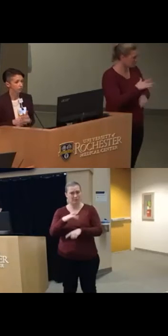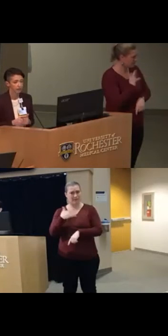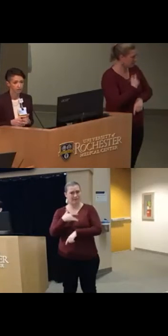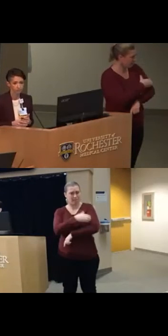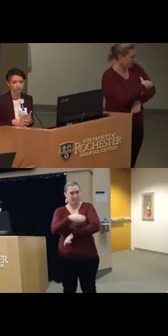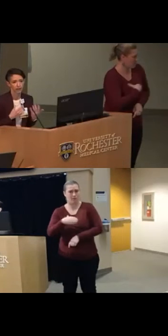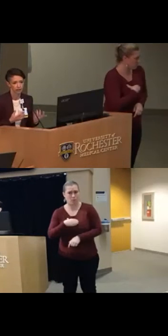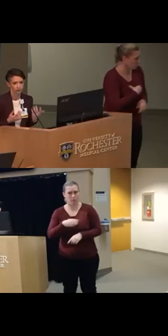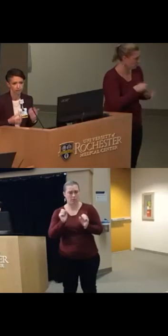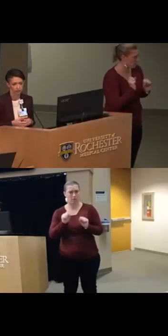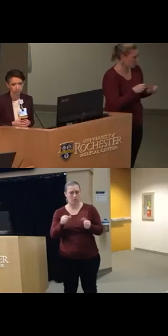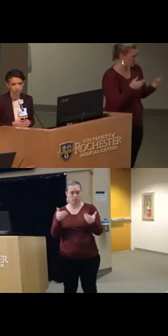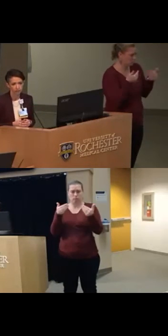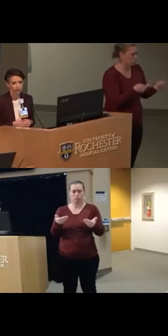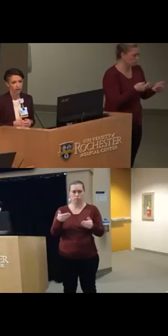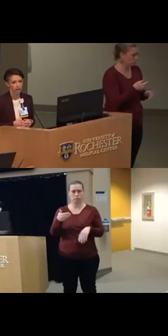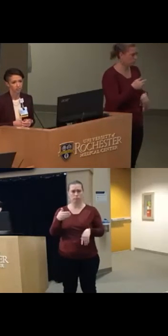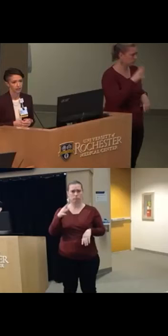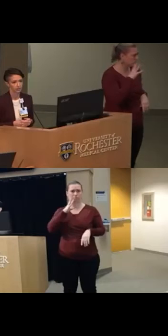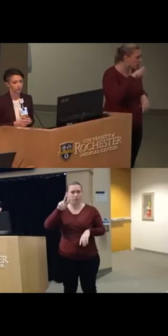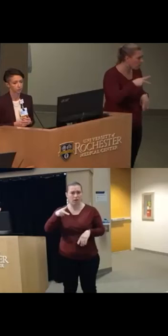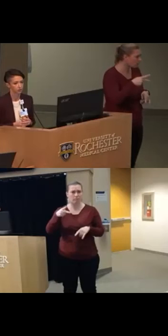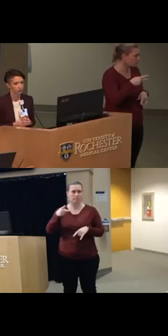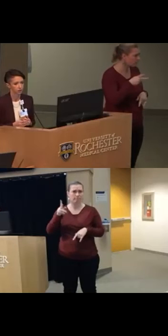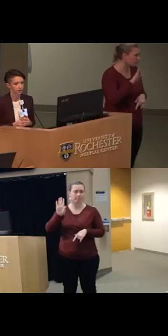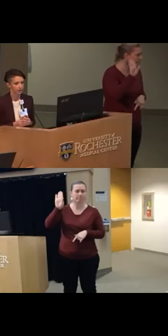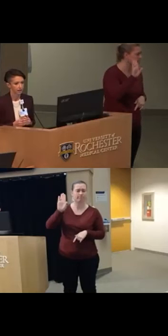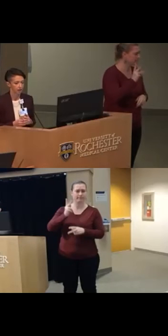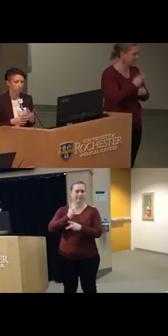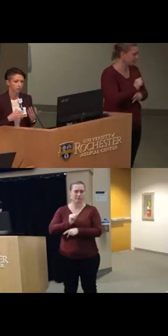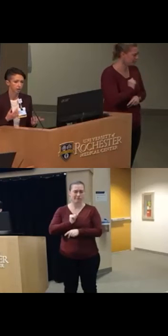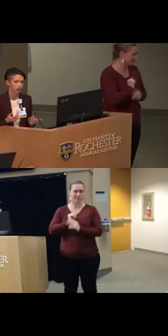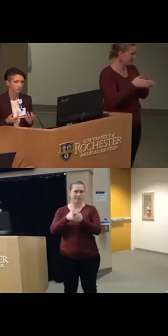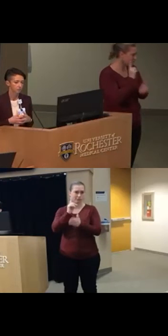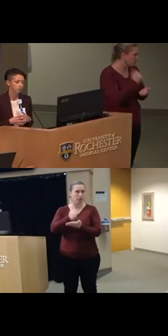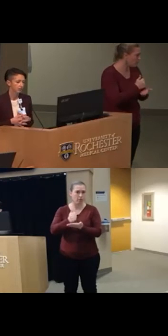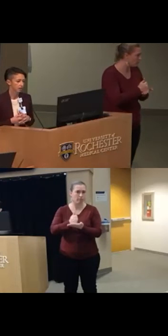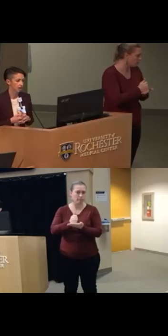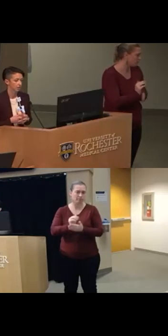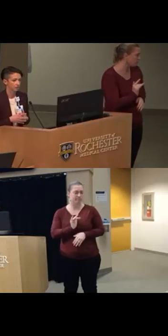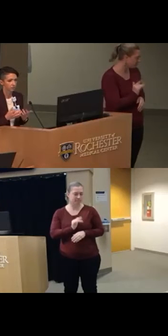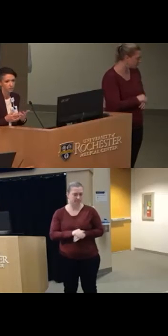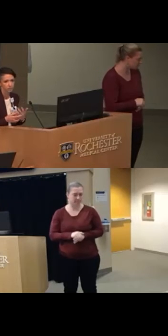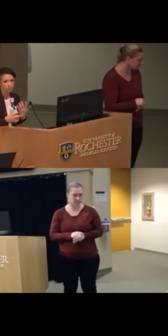speaking up and asking for help um it lets us know also that our program um as I mentioned people